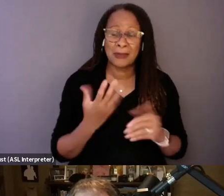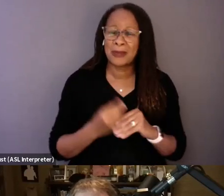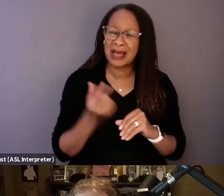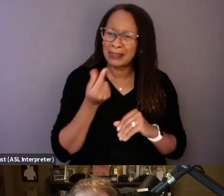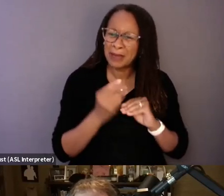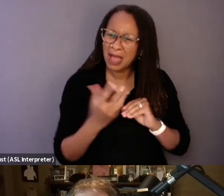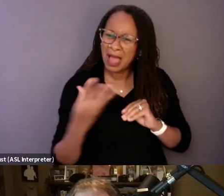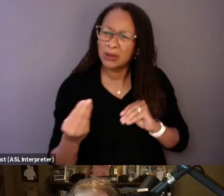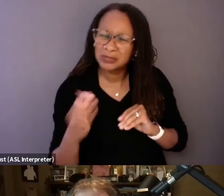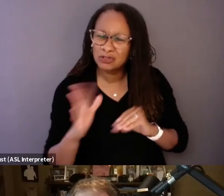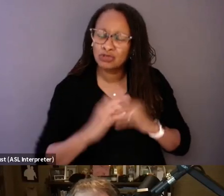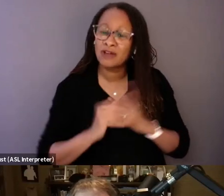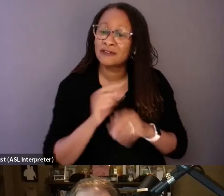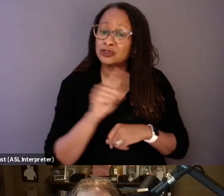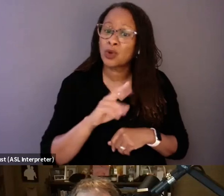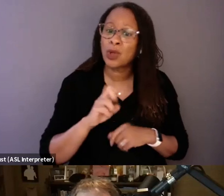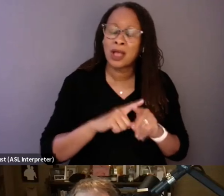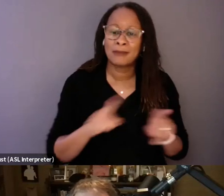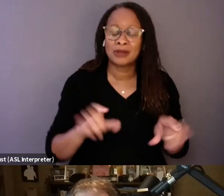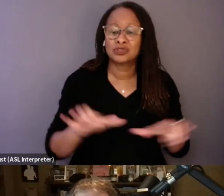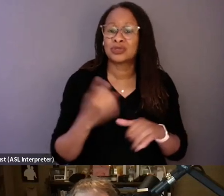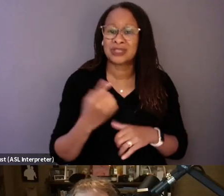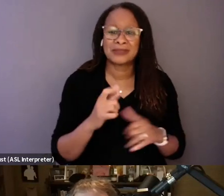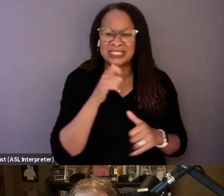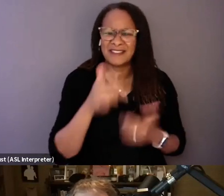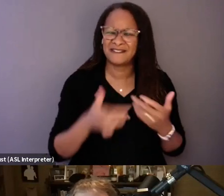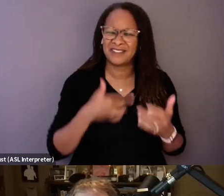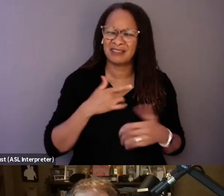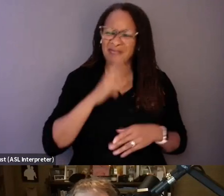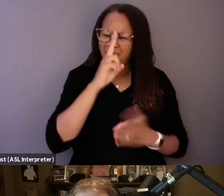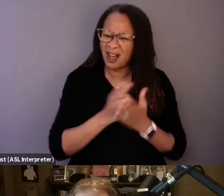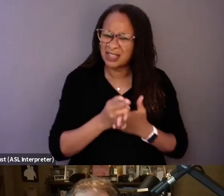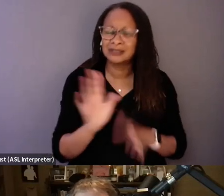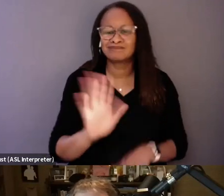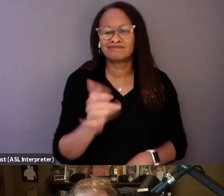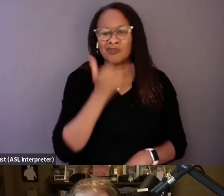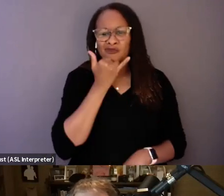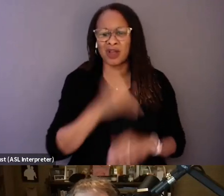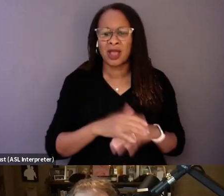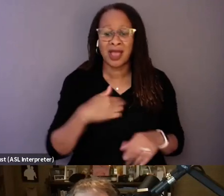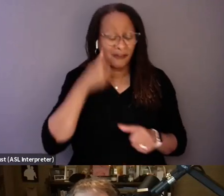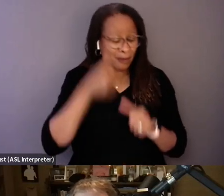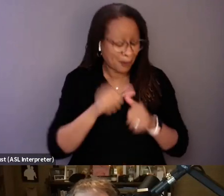That's different but when you're doing something that just doesn't feel honest. I remember in college, he was the lead